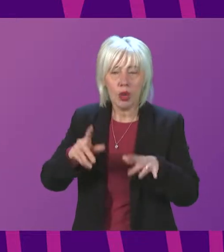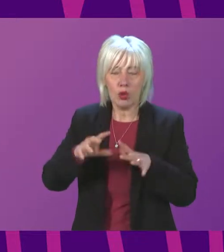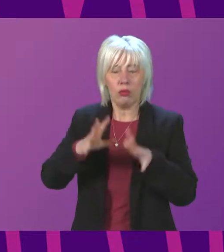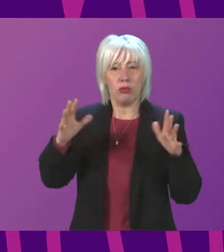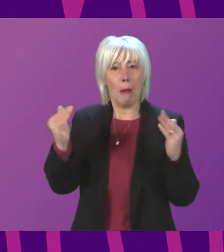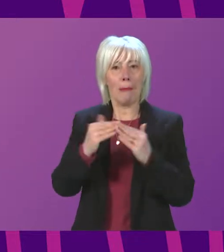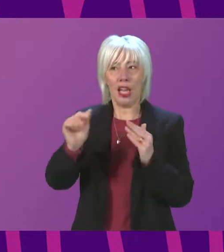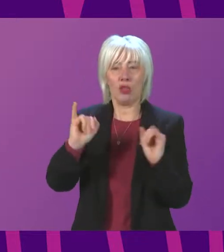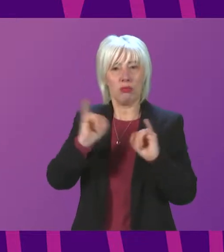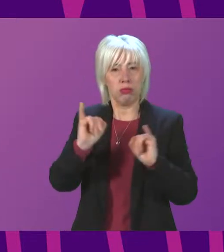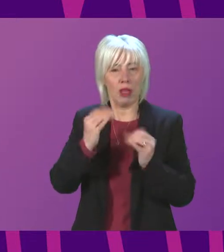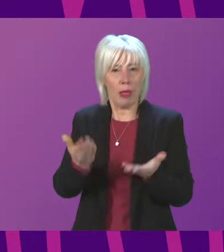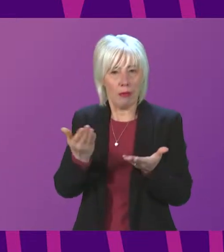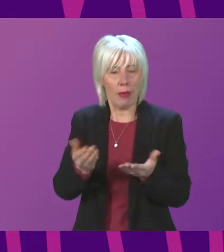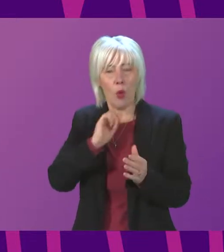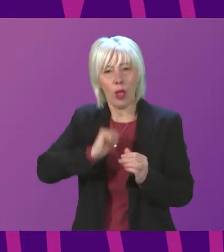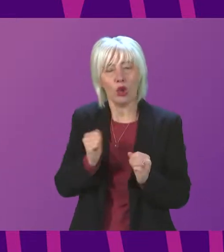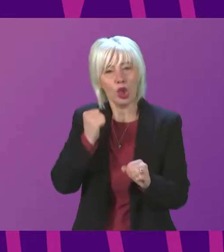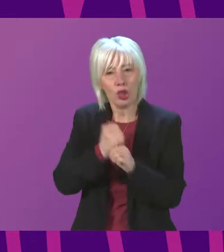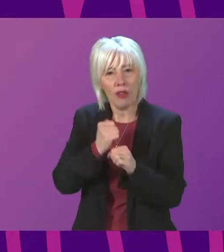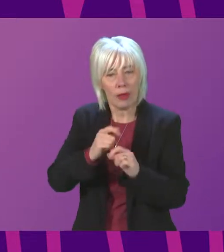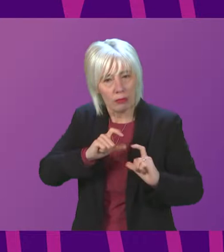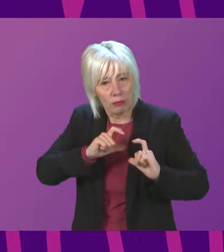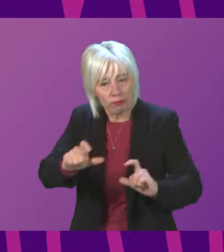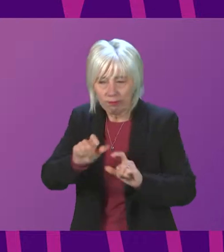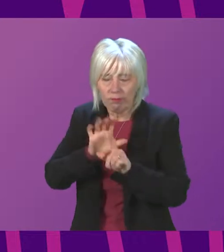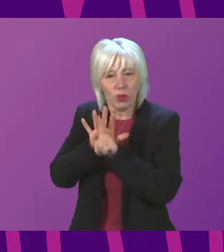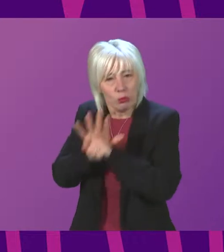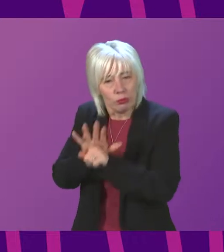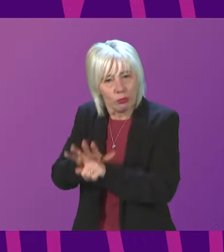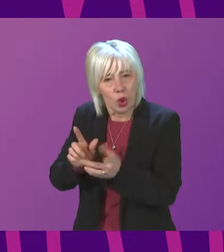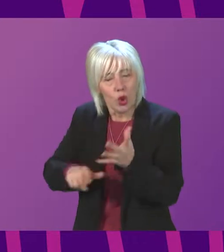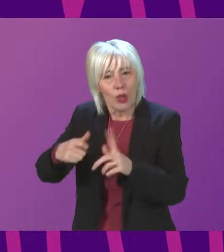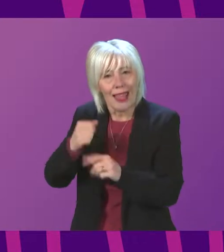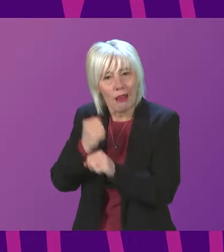Will the Scottish Government continue to push the United Kingdom Government to urgently